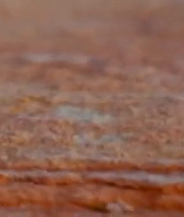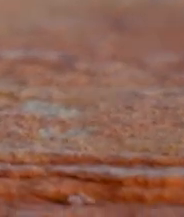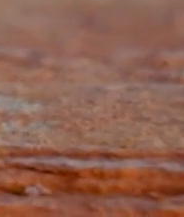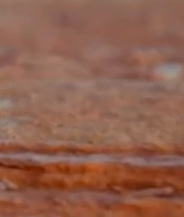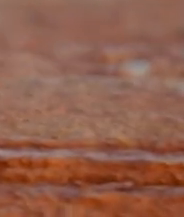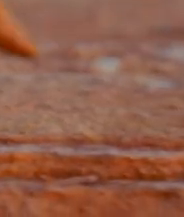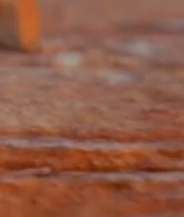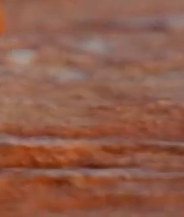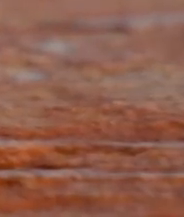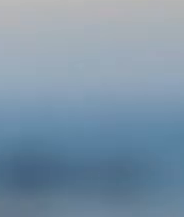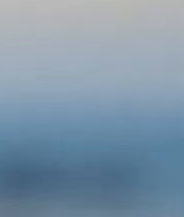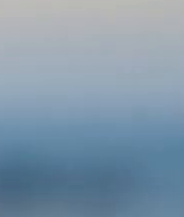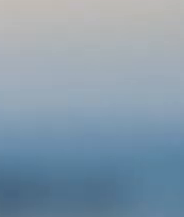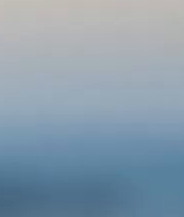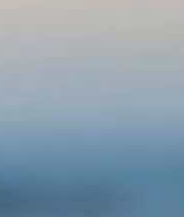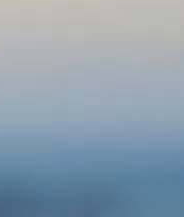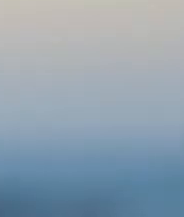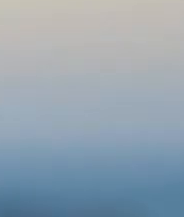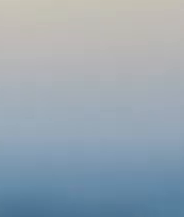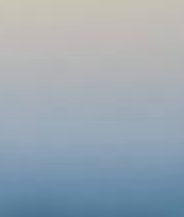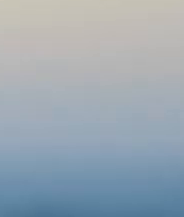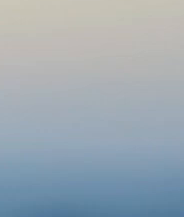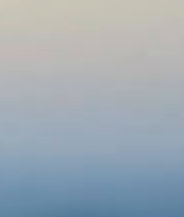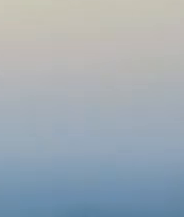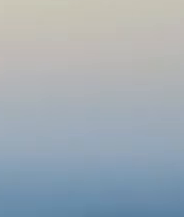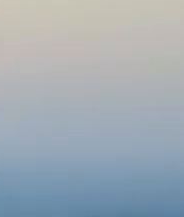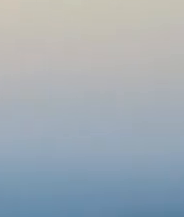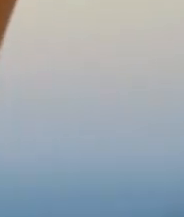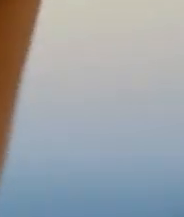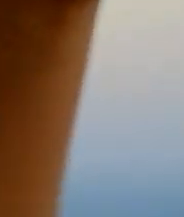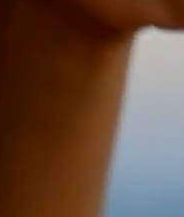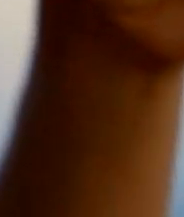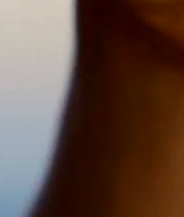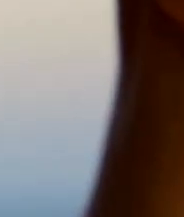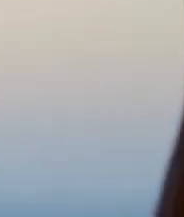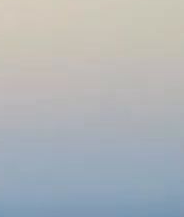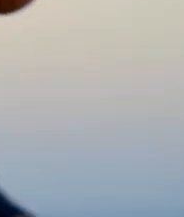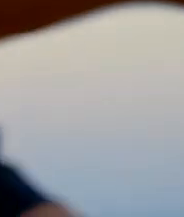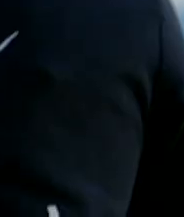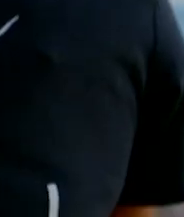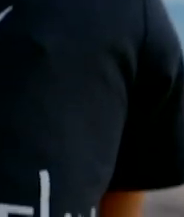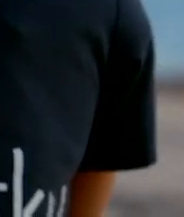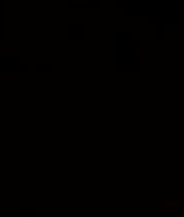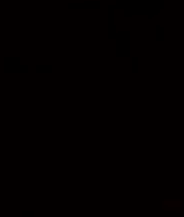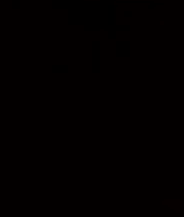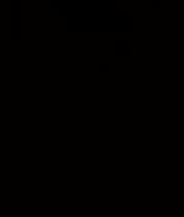Some people are just born to want to push that to the extreme. And I think that's where dancers come in.